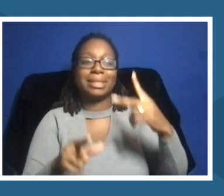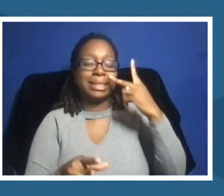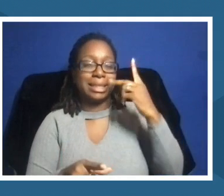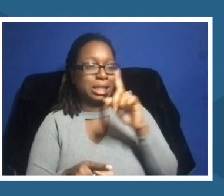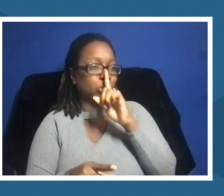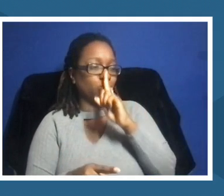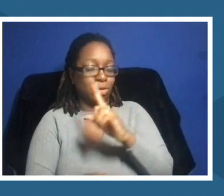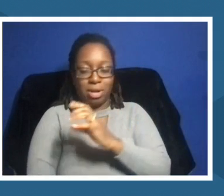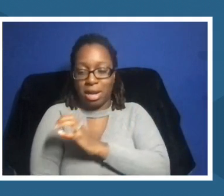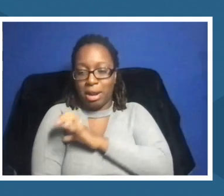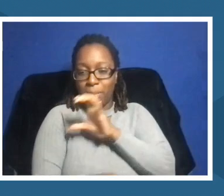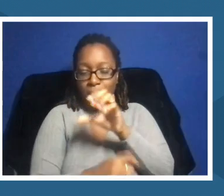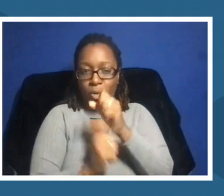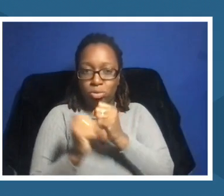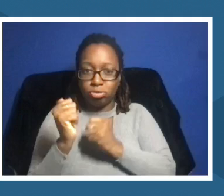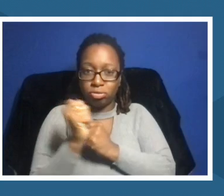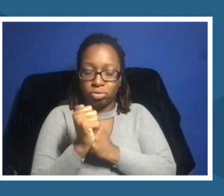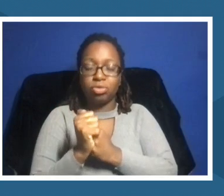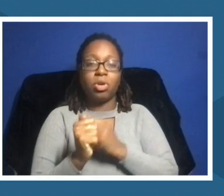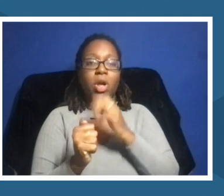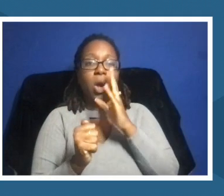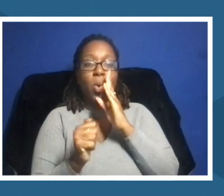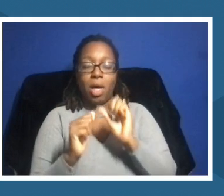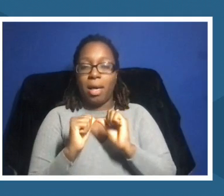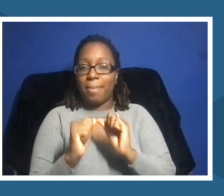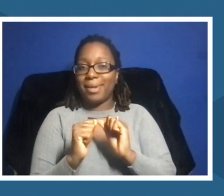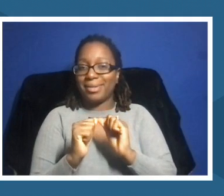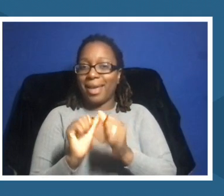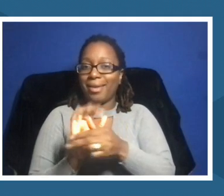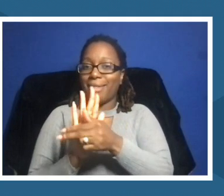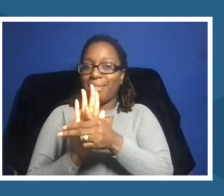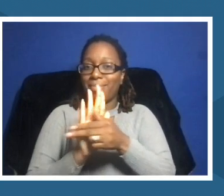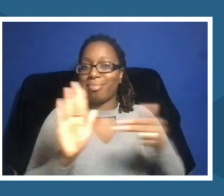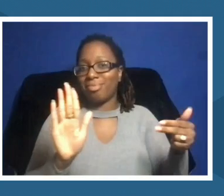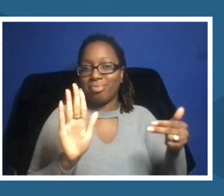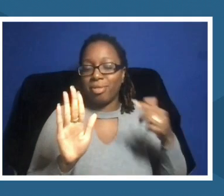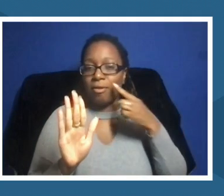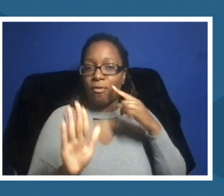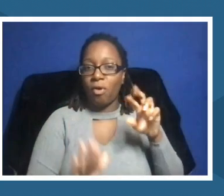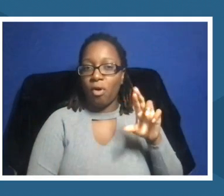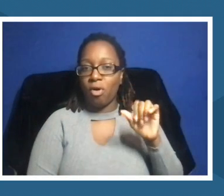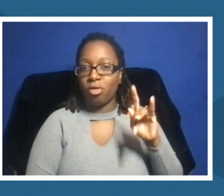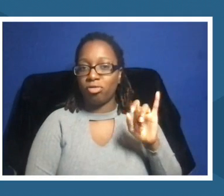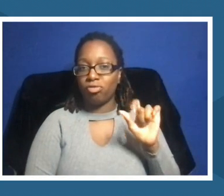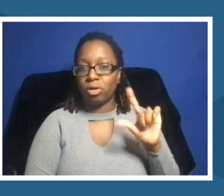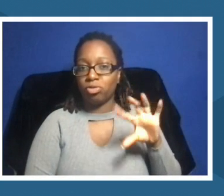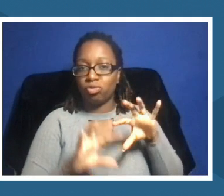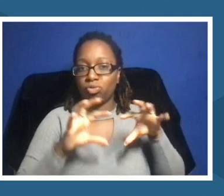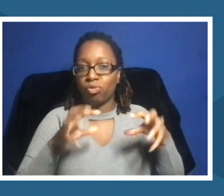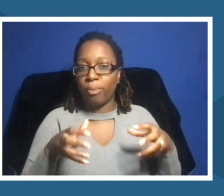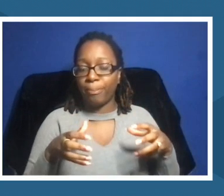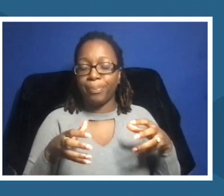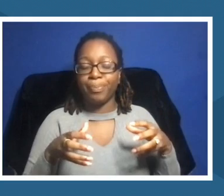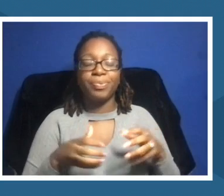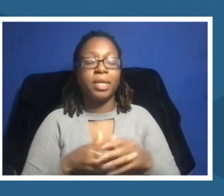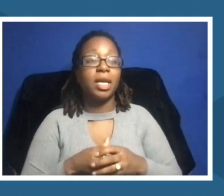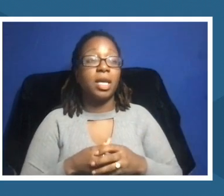maintain a lot of these inequities among racial groups in the first place and so